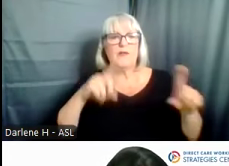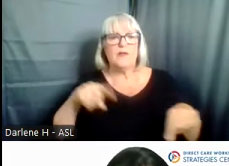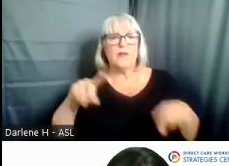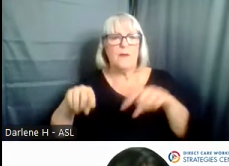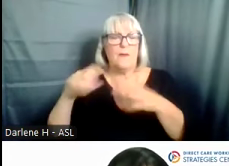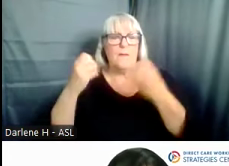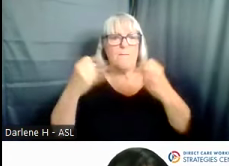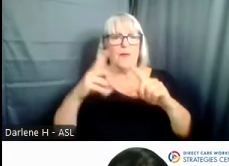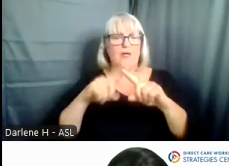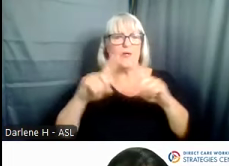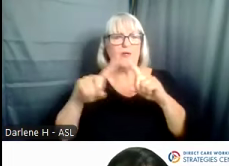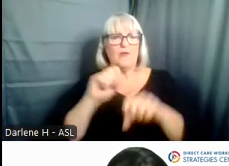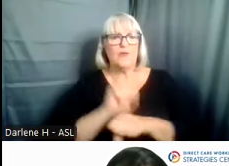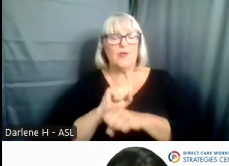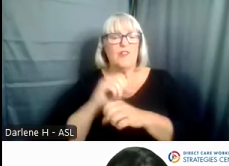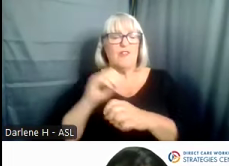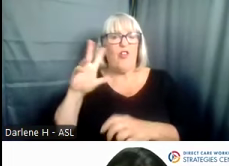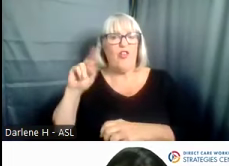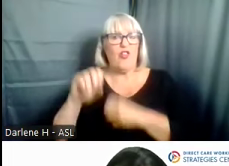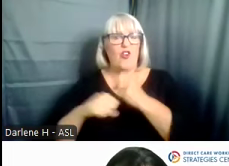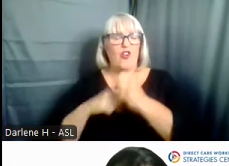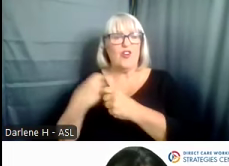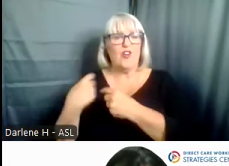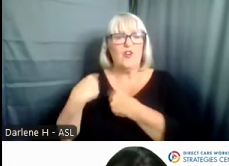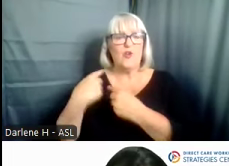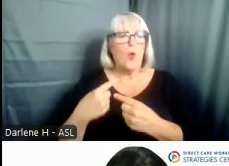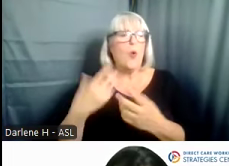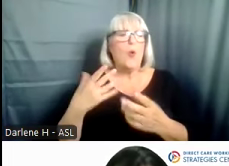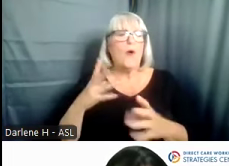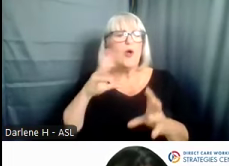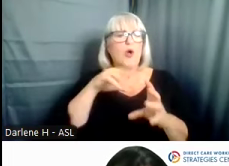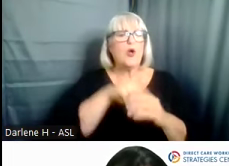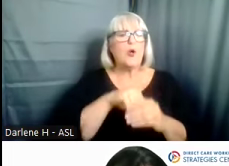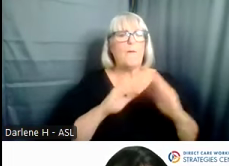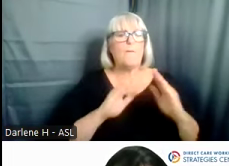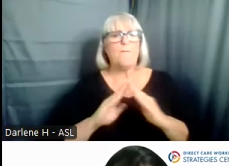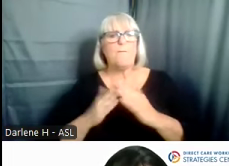years to improve community inclusion and quality of life for children and adults with